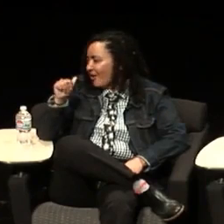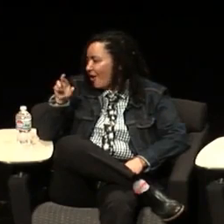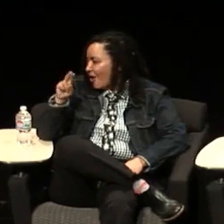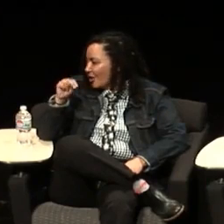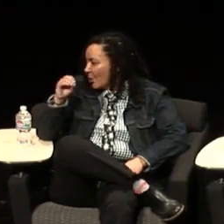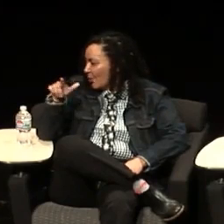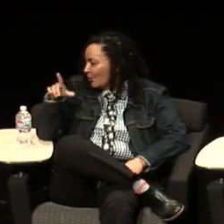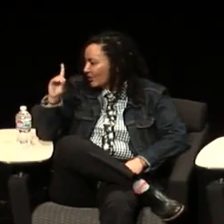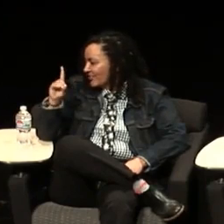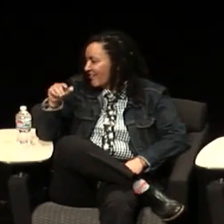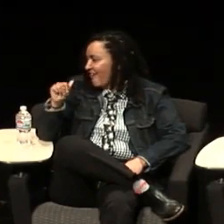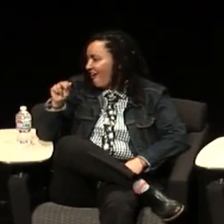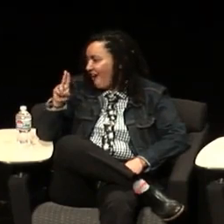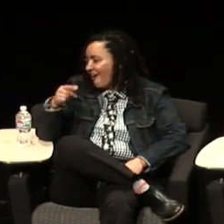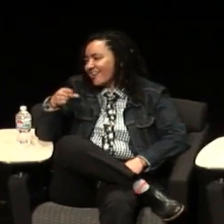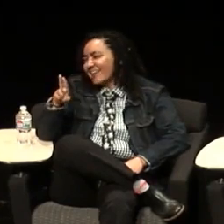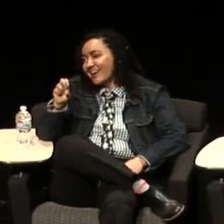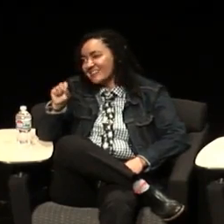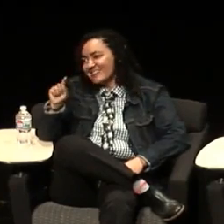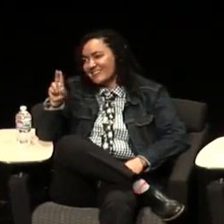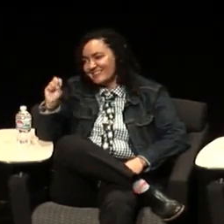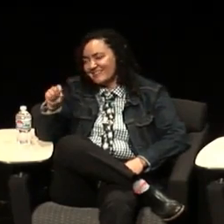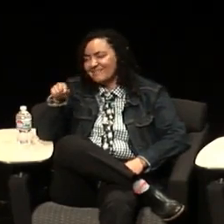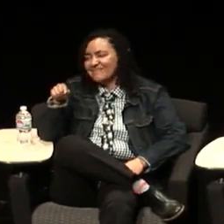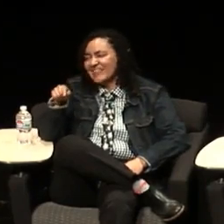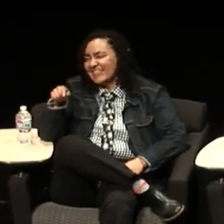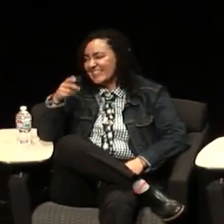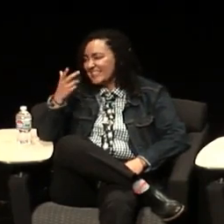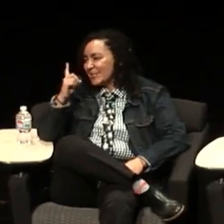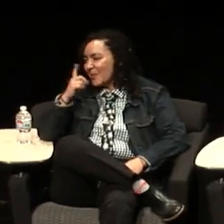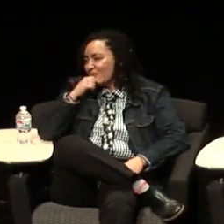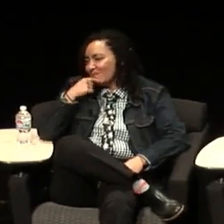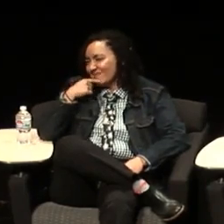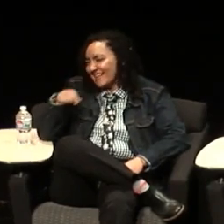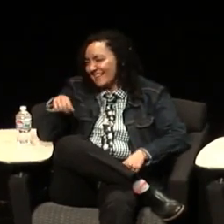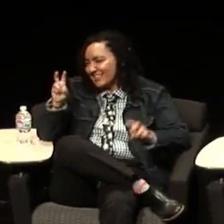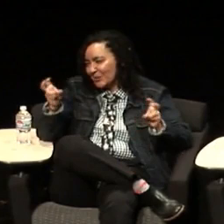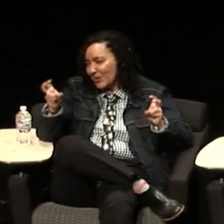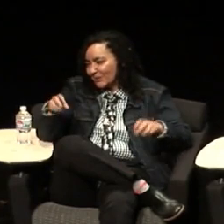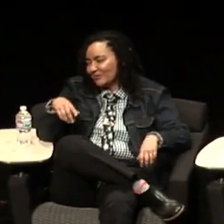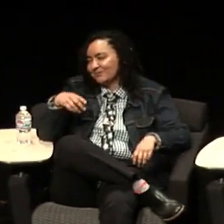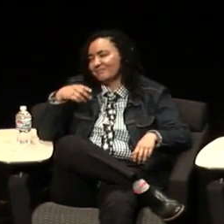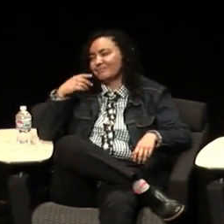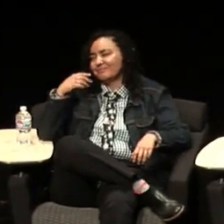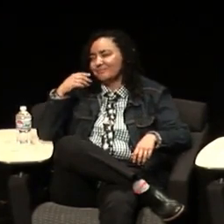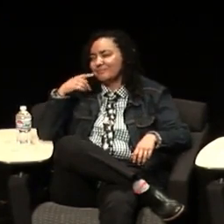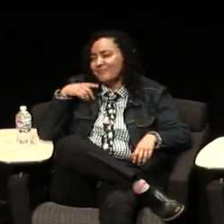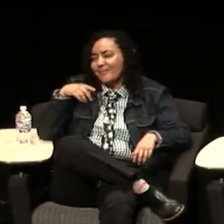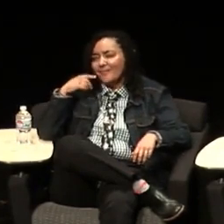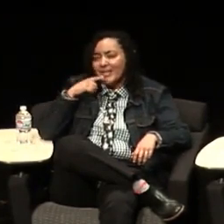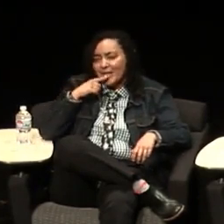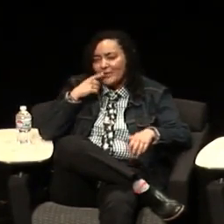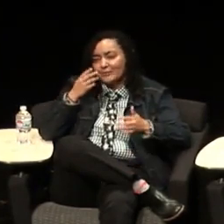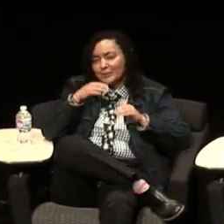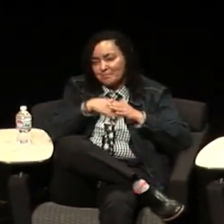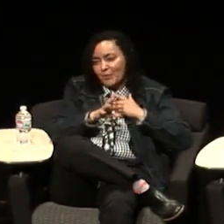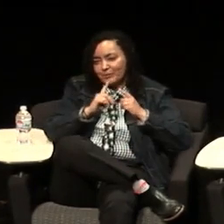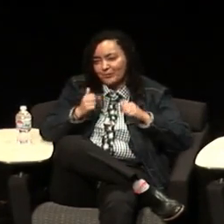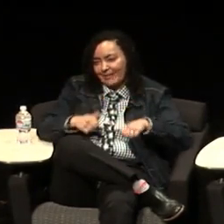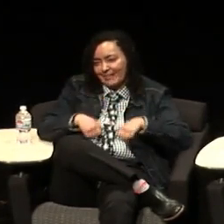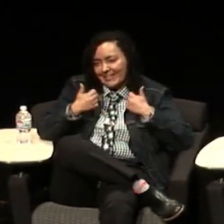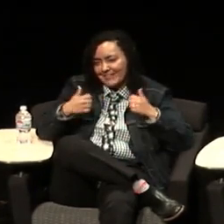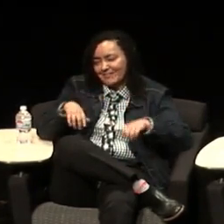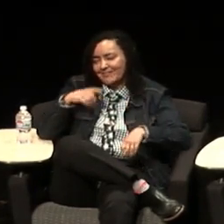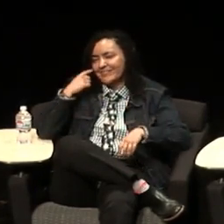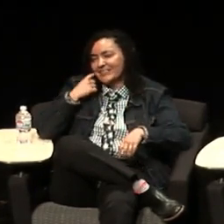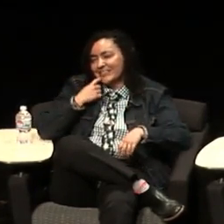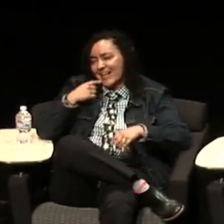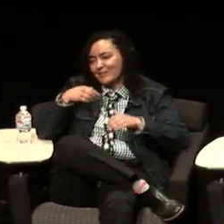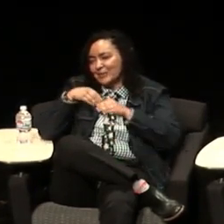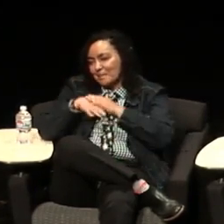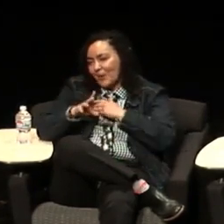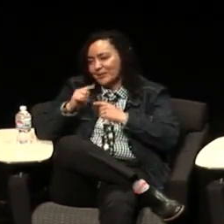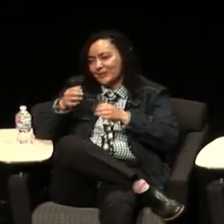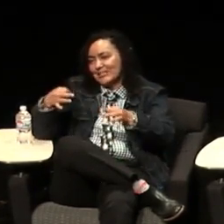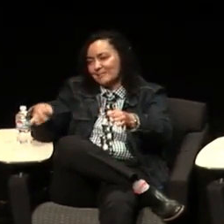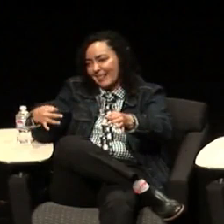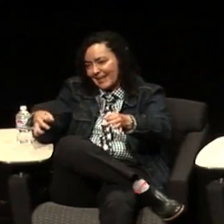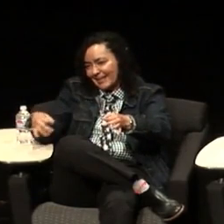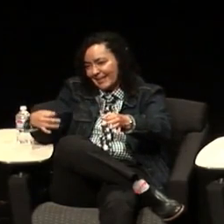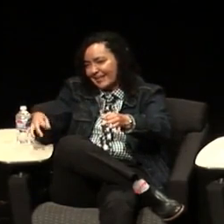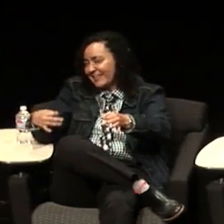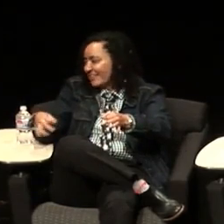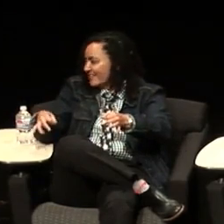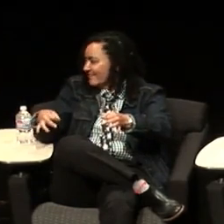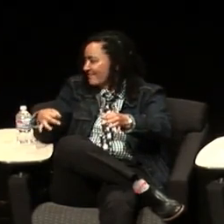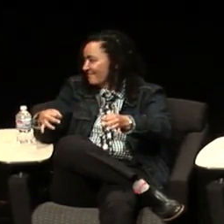Robert Arnold Augustus. He is the one who actually said the quote: "Hearing people